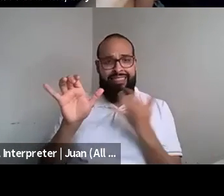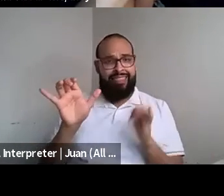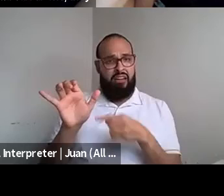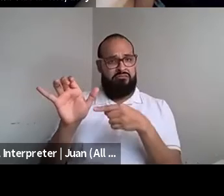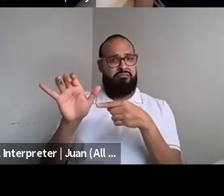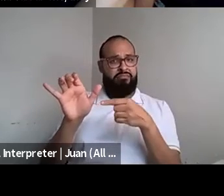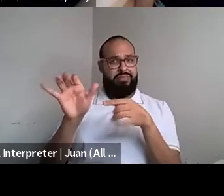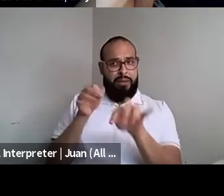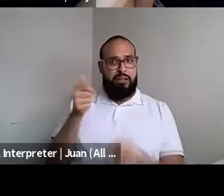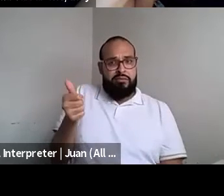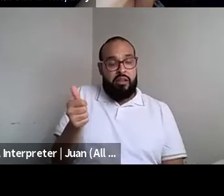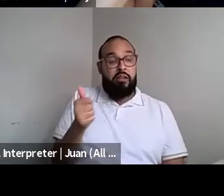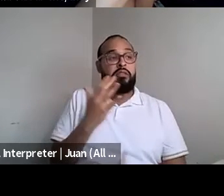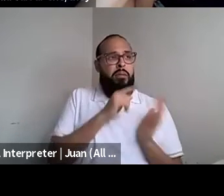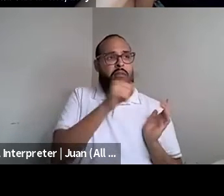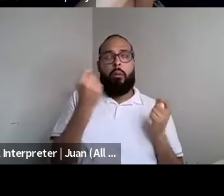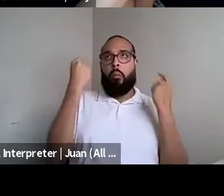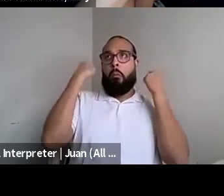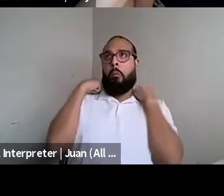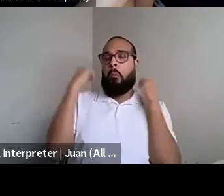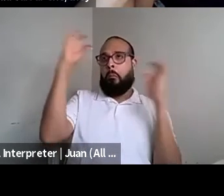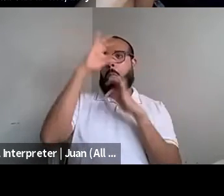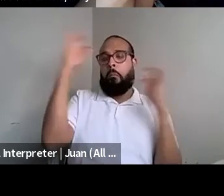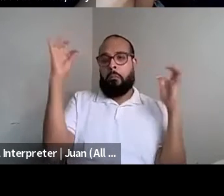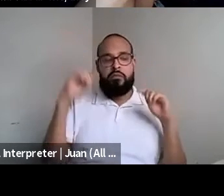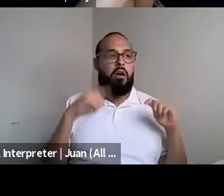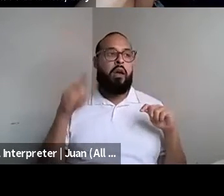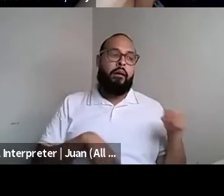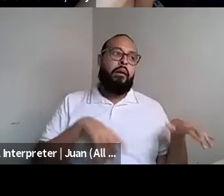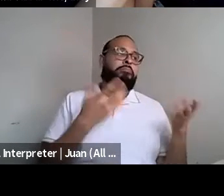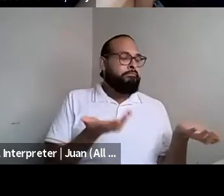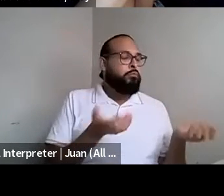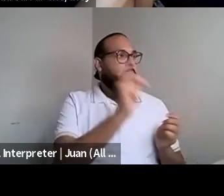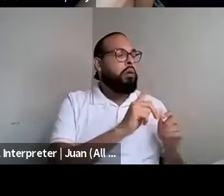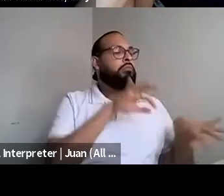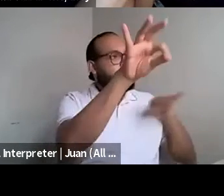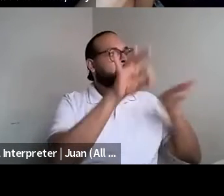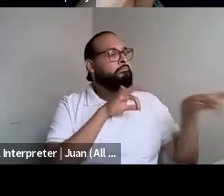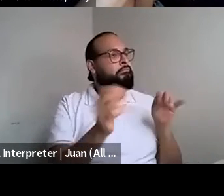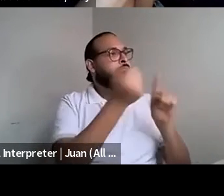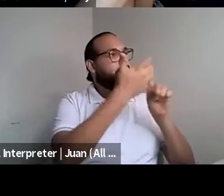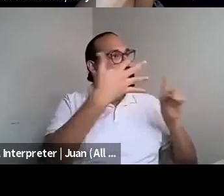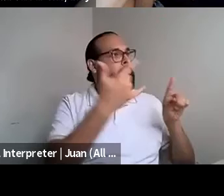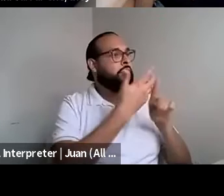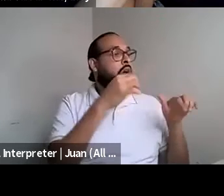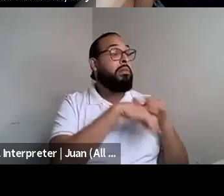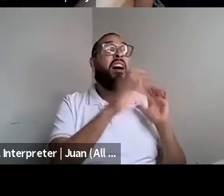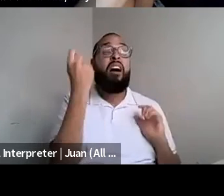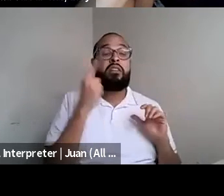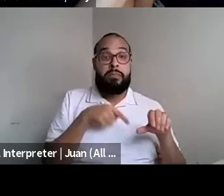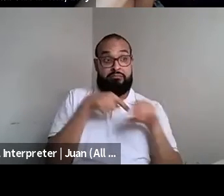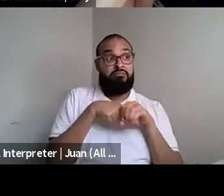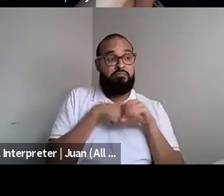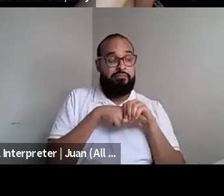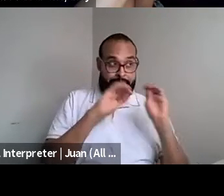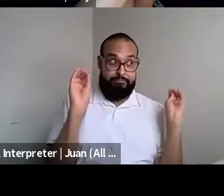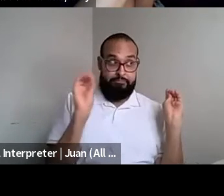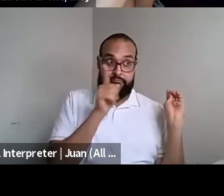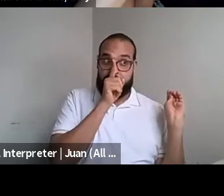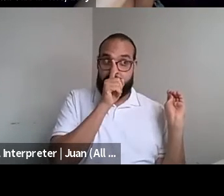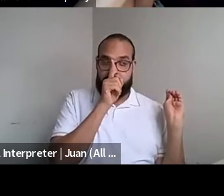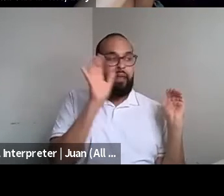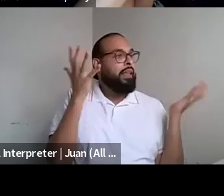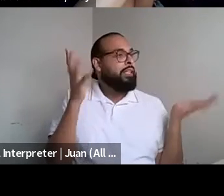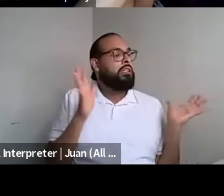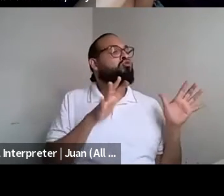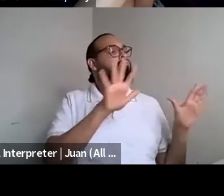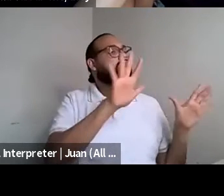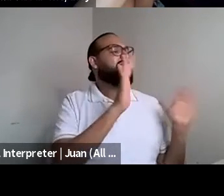Nahshon Anderson: Some of them had no idea they had no clue. So I would have to explain it to them that you know there's no penetration, but it's simply that it's an erotic massage. Just going to stimulate you sexually